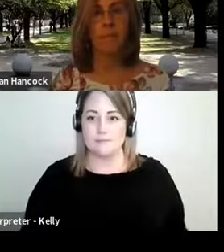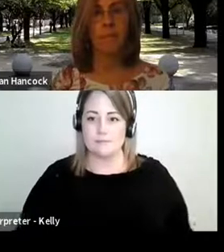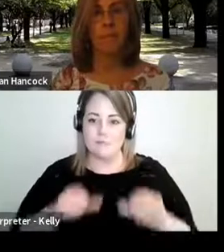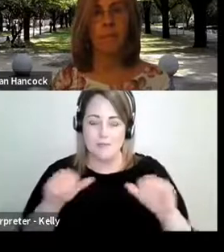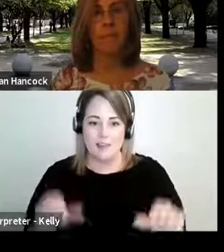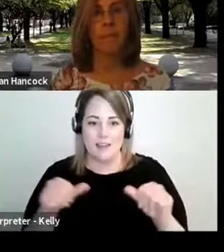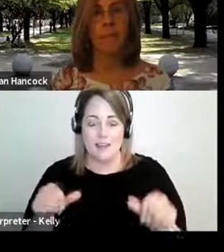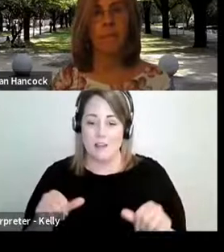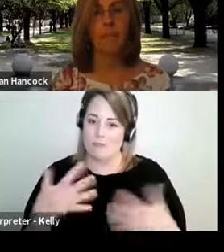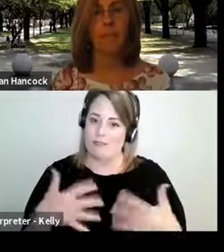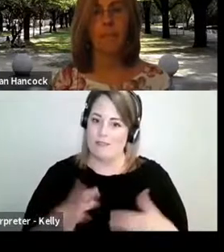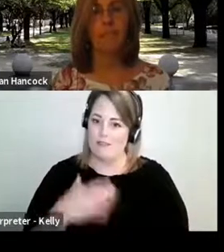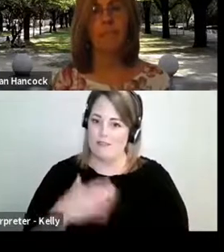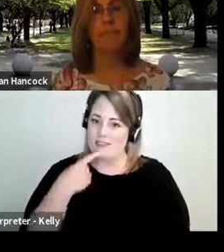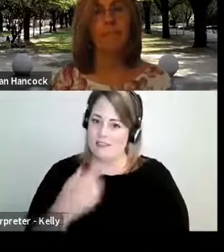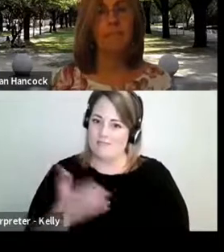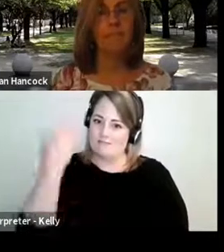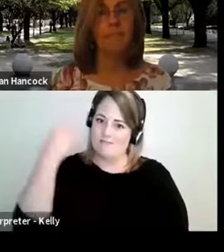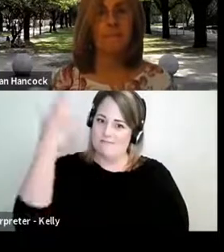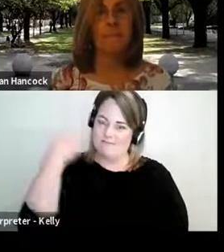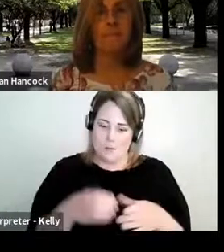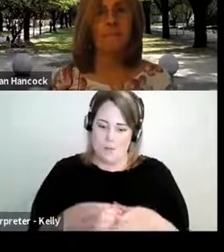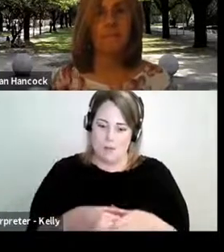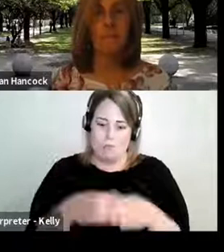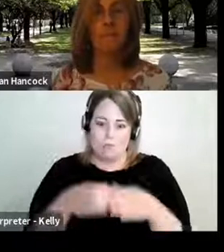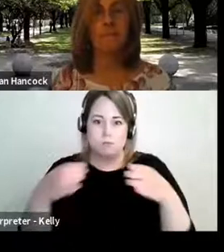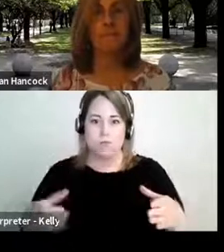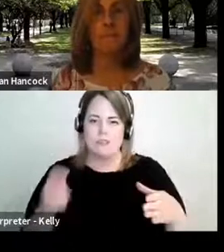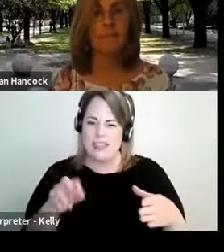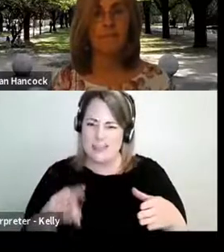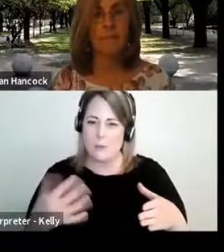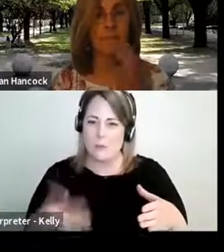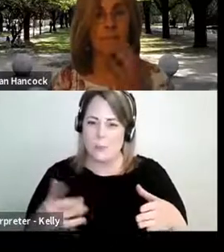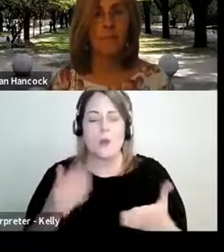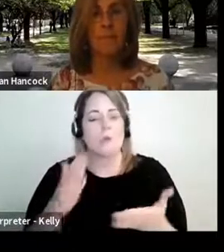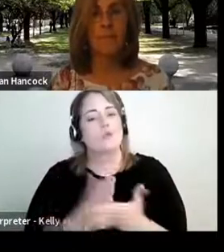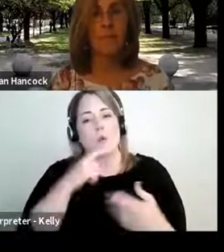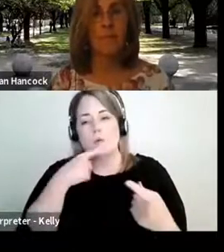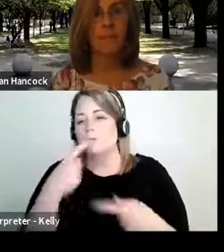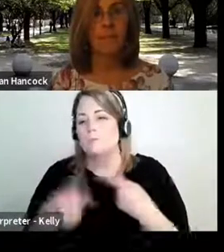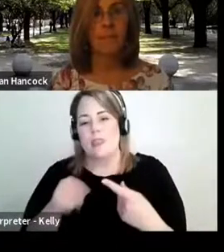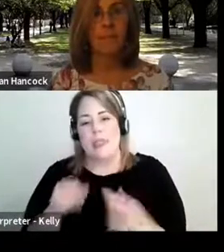in numbers over the last year or so. KATY: Yeah, it’s been – yeah. It’s amazing and I'm sure you will probably share some of the impact of that too later. KATY: Yes.